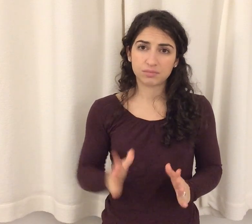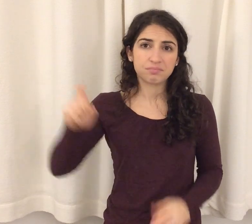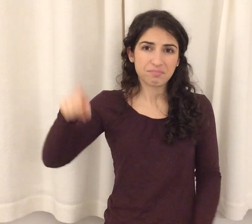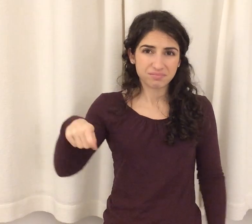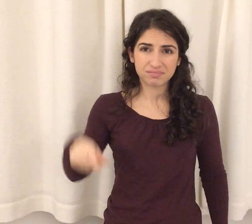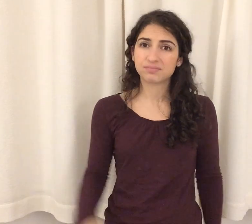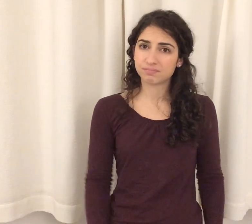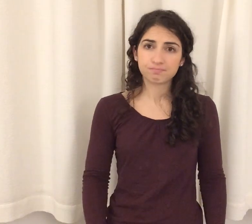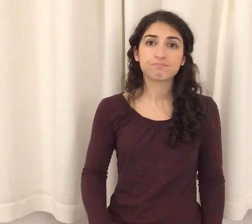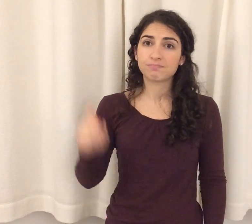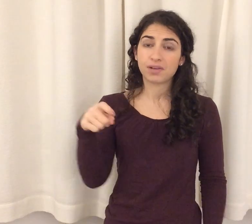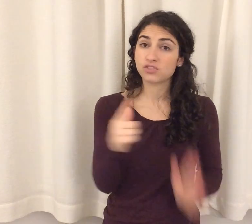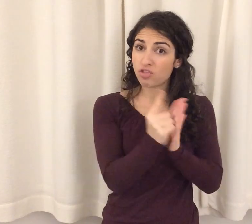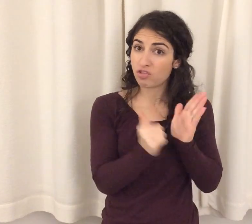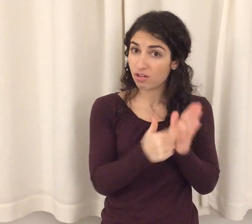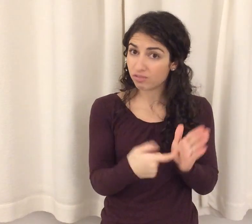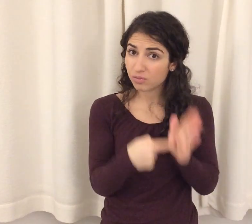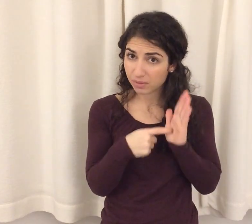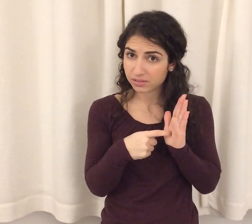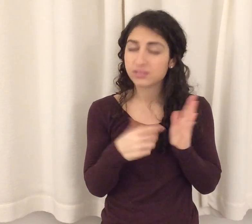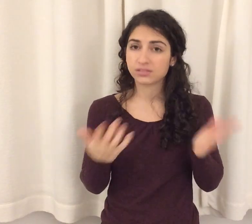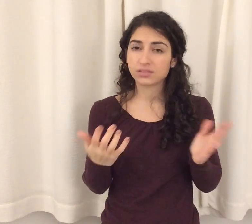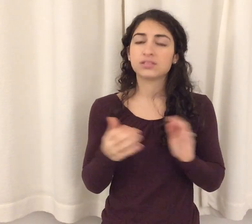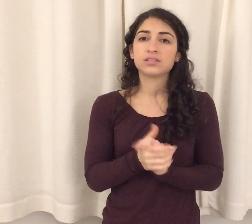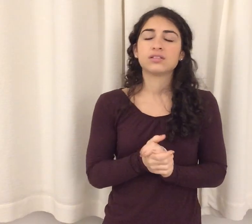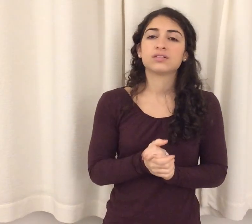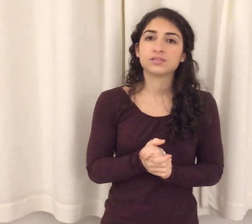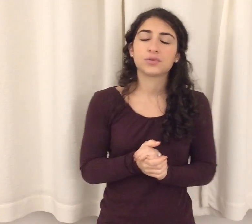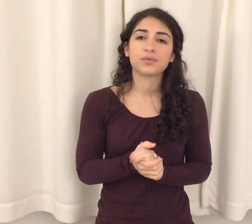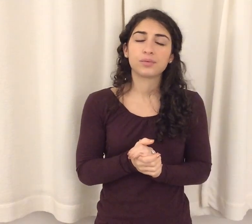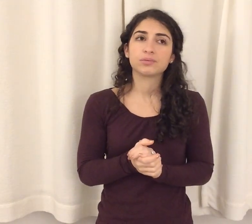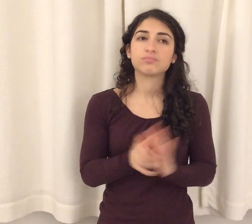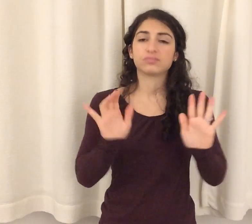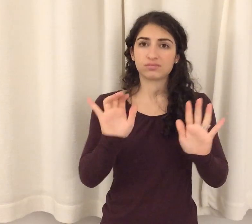an interpreter. Really, you have to -- the law requires it!